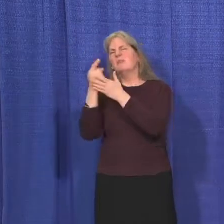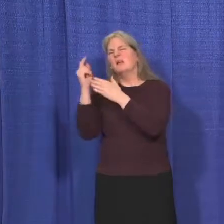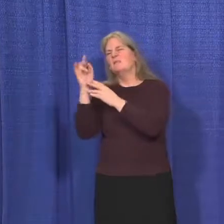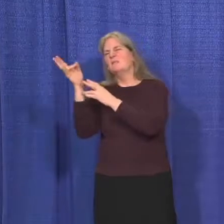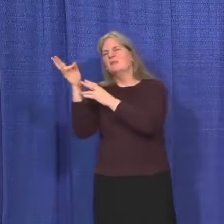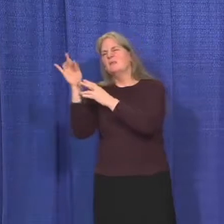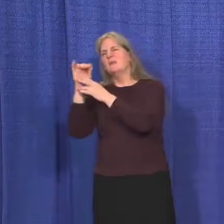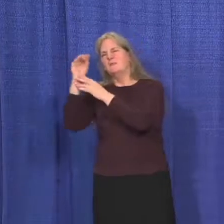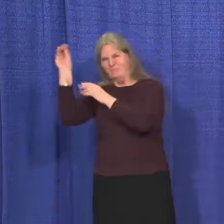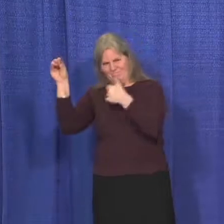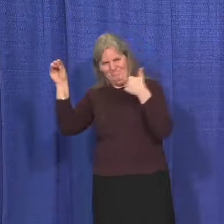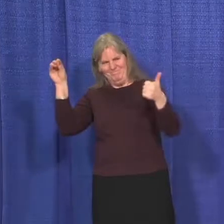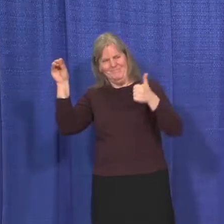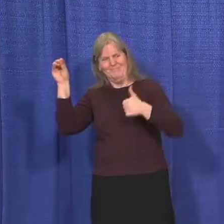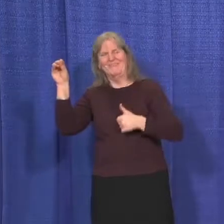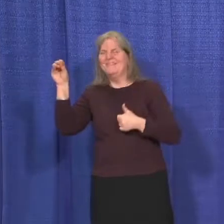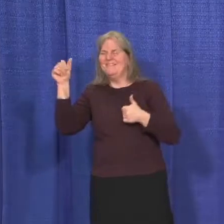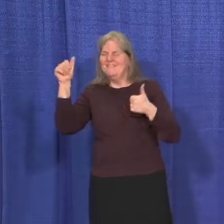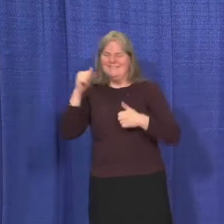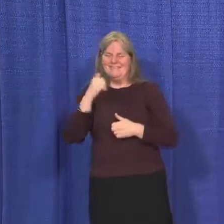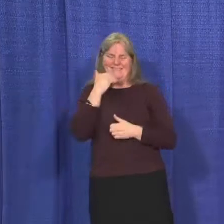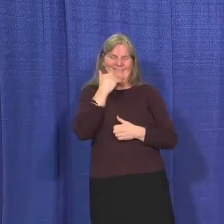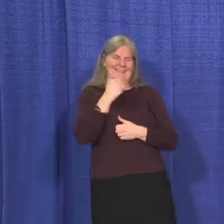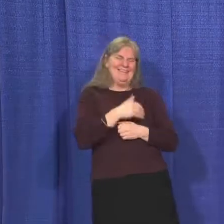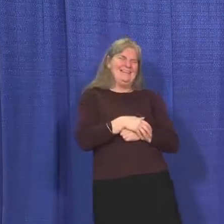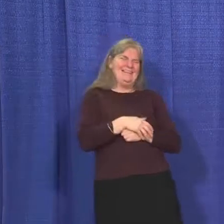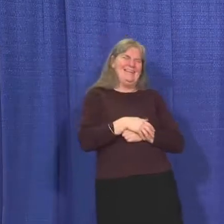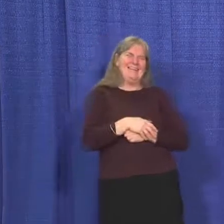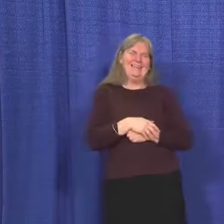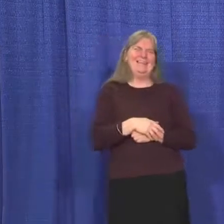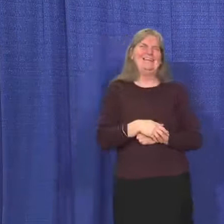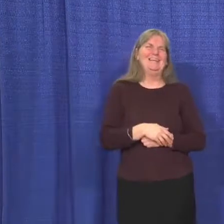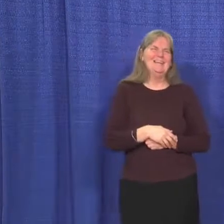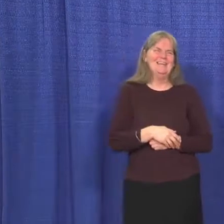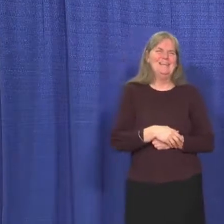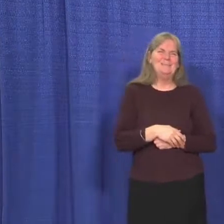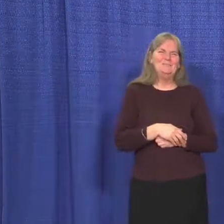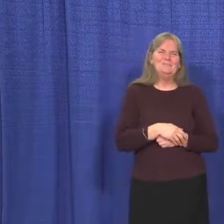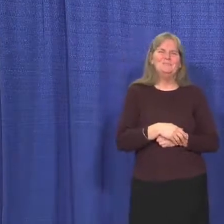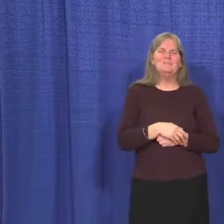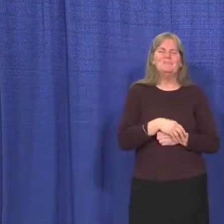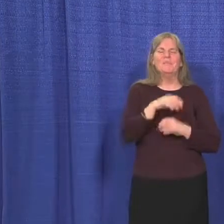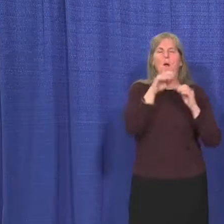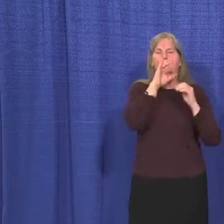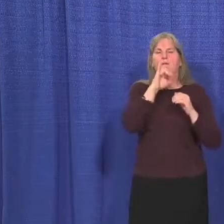last week. You're doing okay? We are good! Okay.